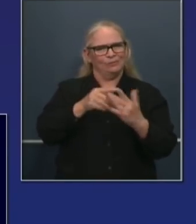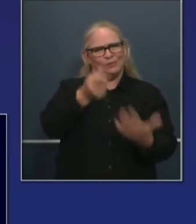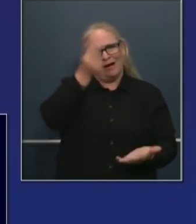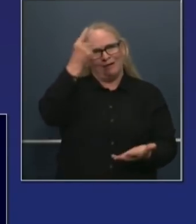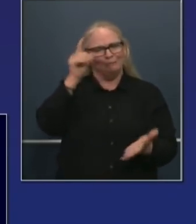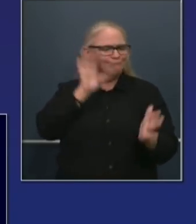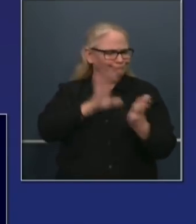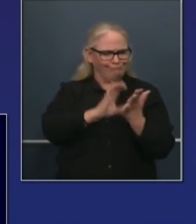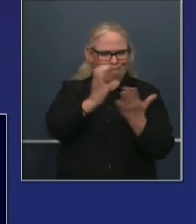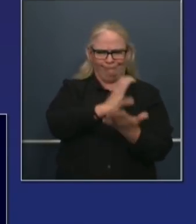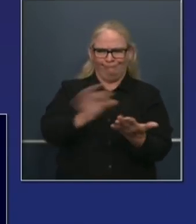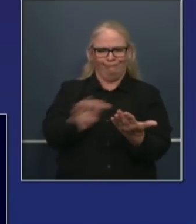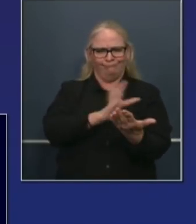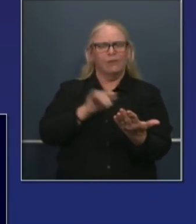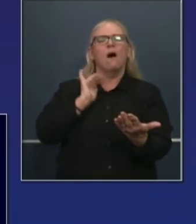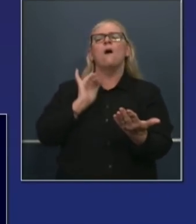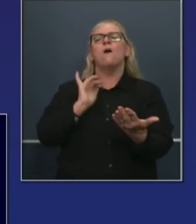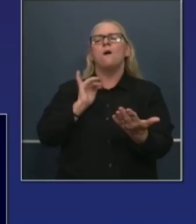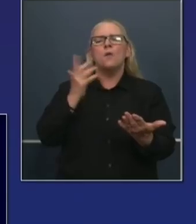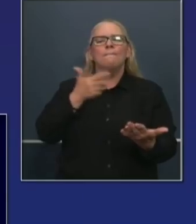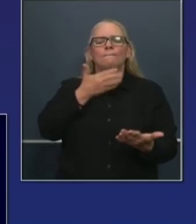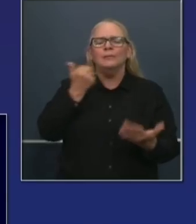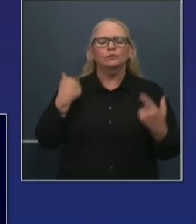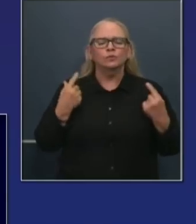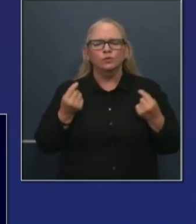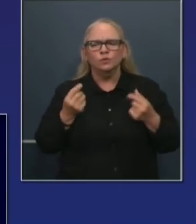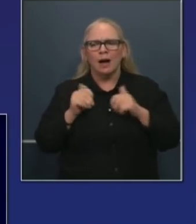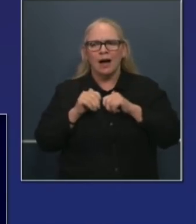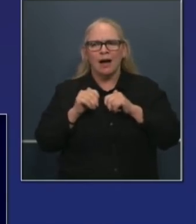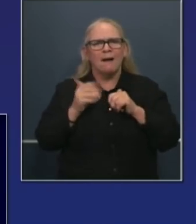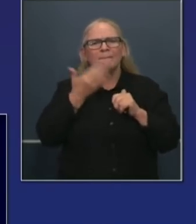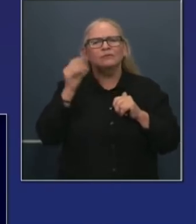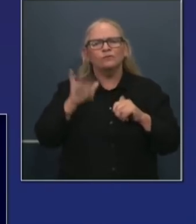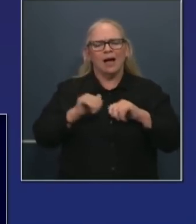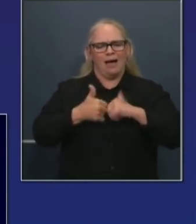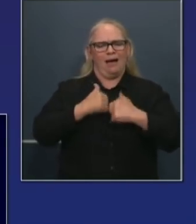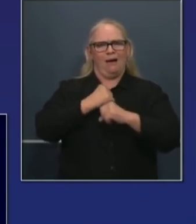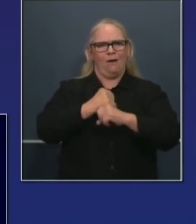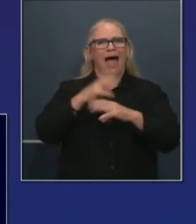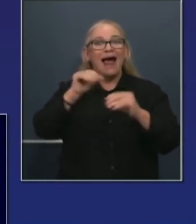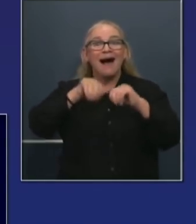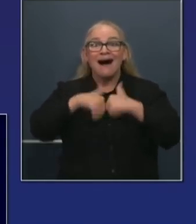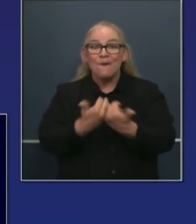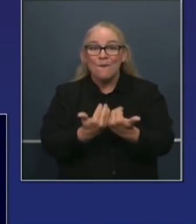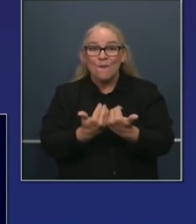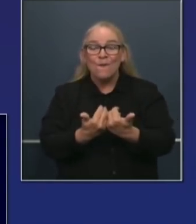YOU BECAUSE WE CAN DO MORE TO SATISFY THAT HANDBOOK AND